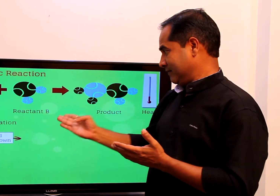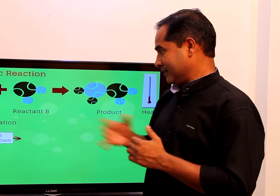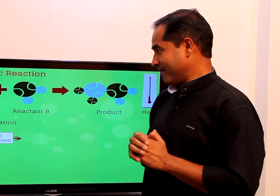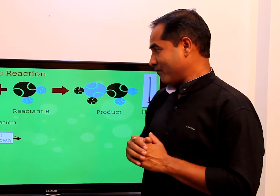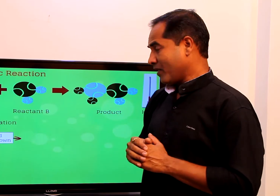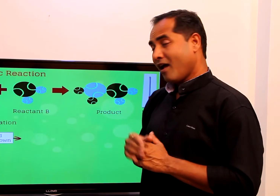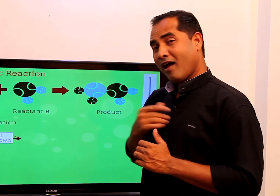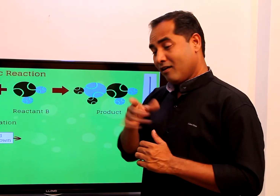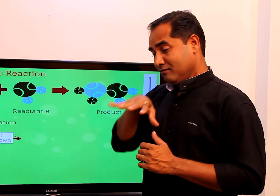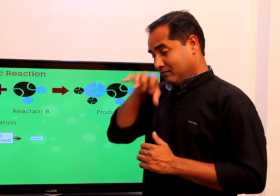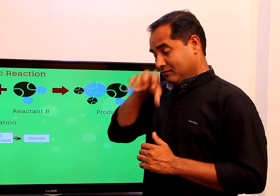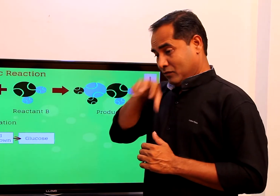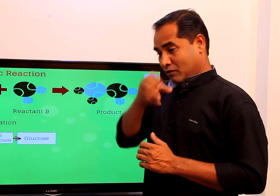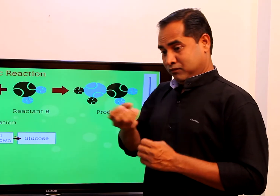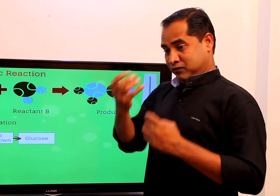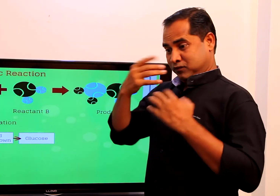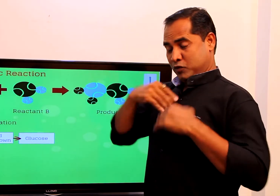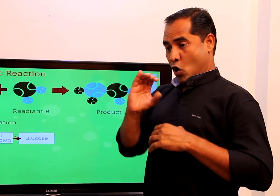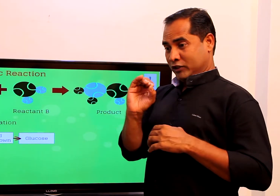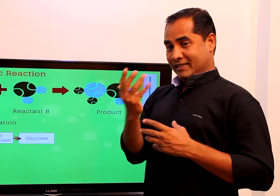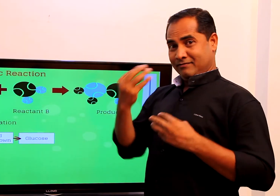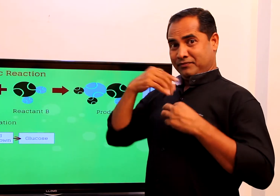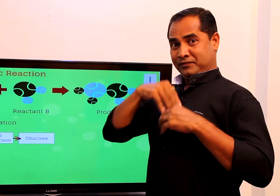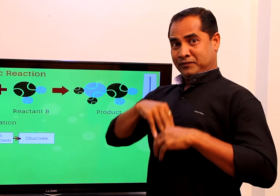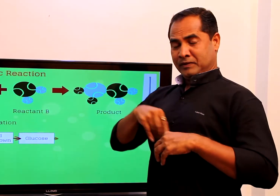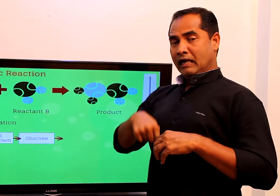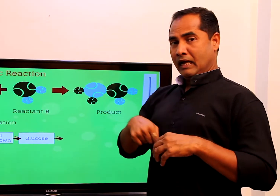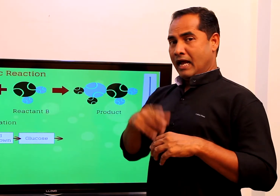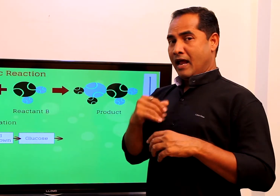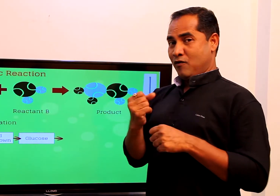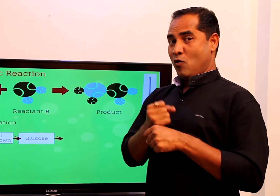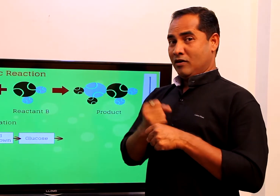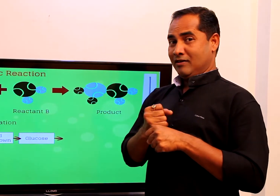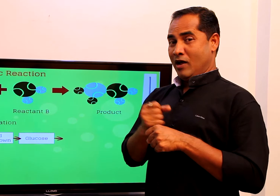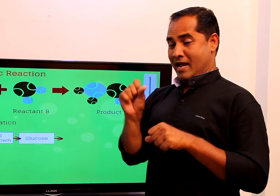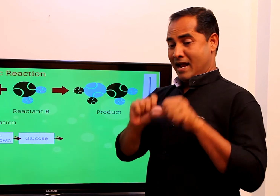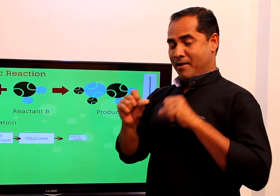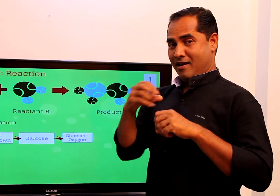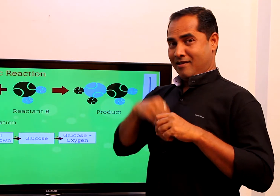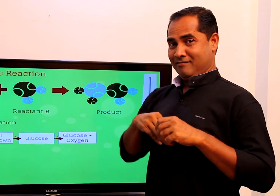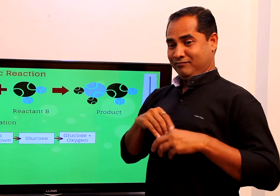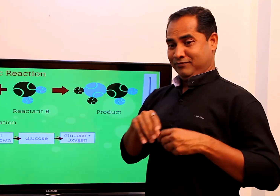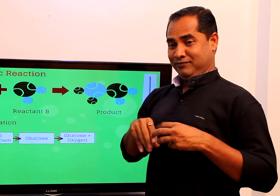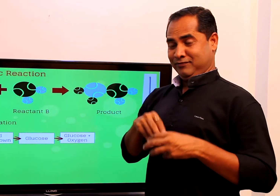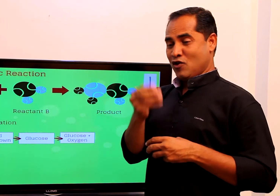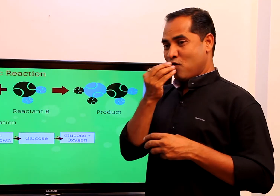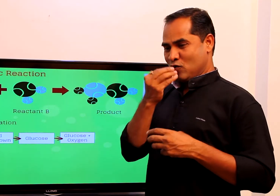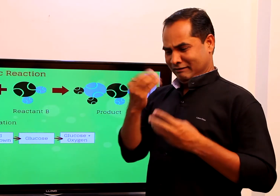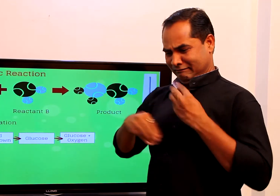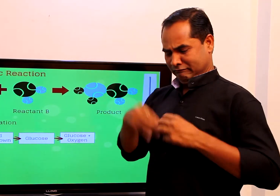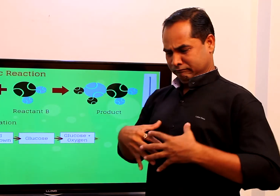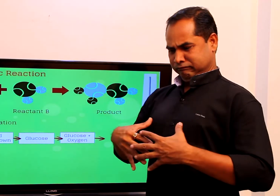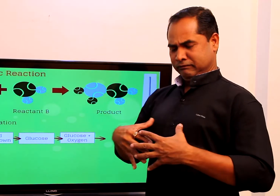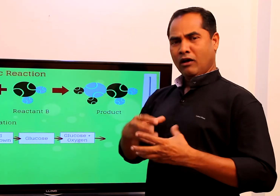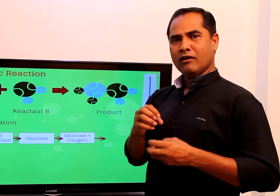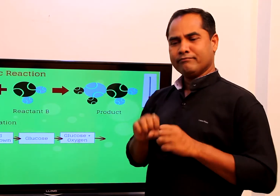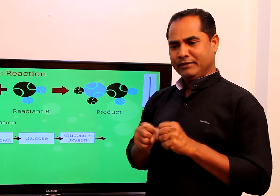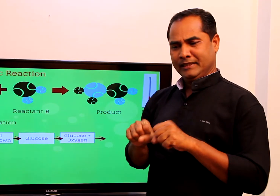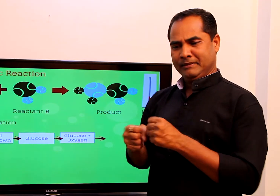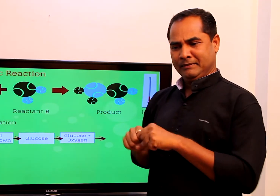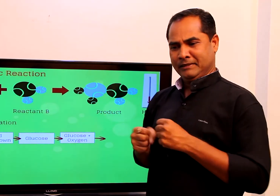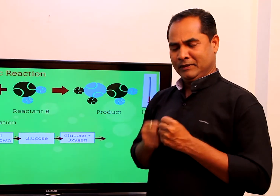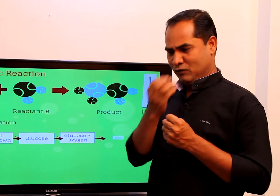in it? We take in oxygen, which helps our body to break down the food into small-